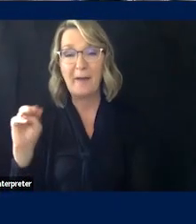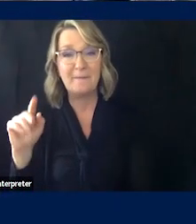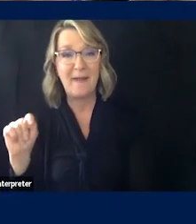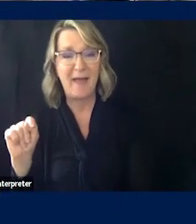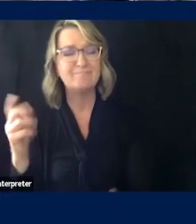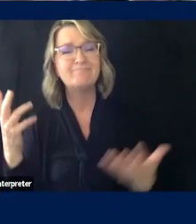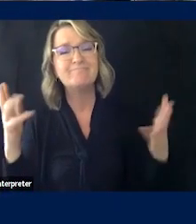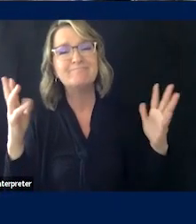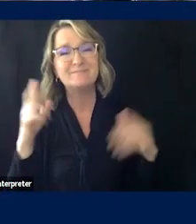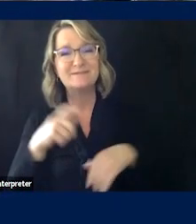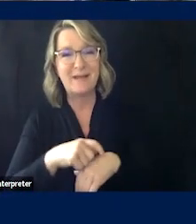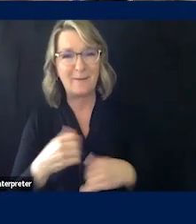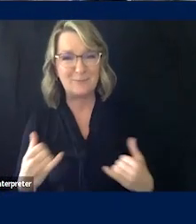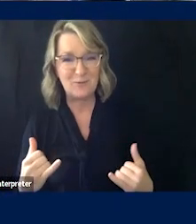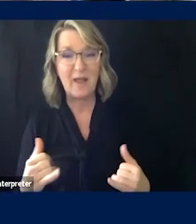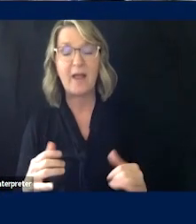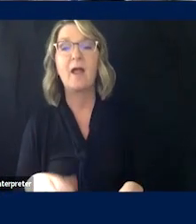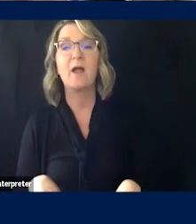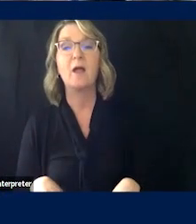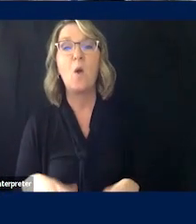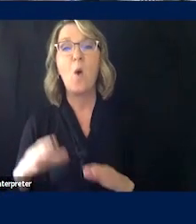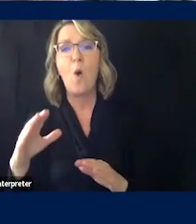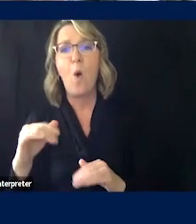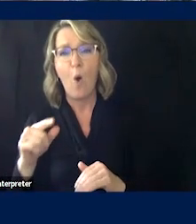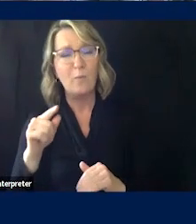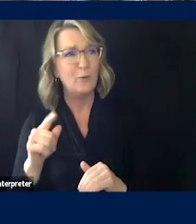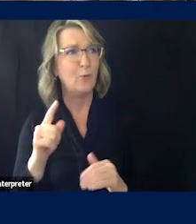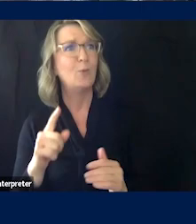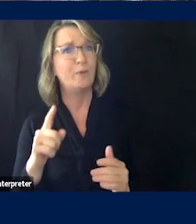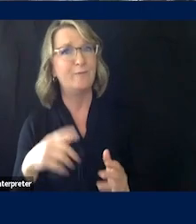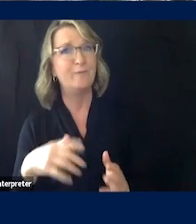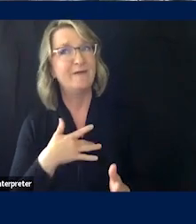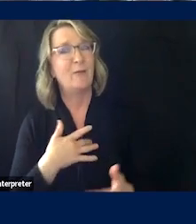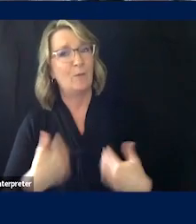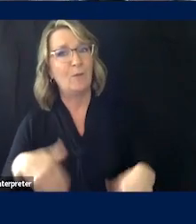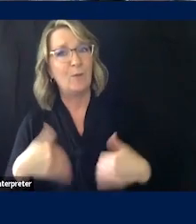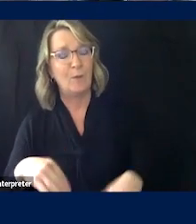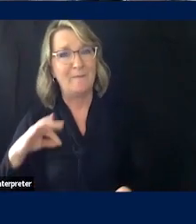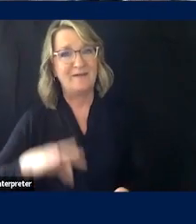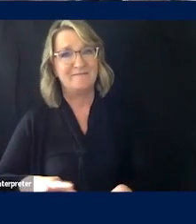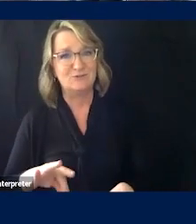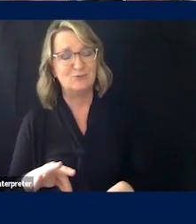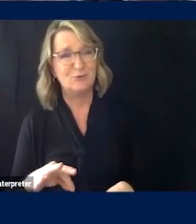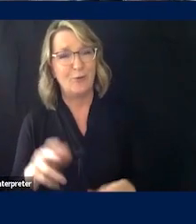Scott and Matt that is all the time that we have today but we hope you found our time together